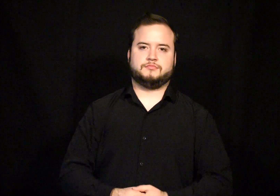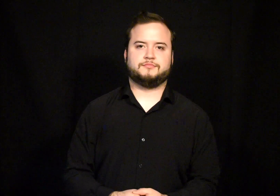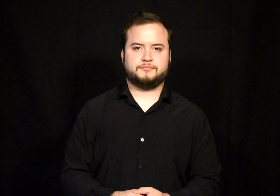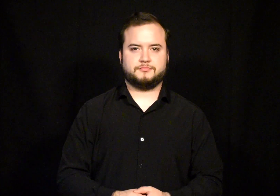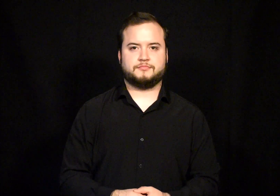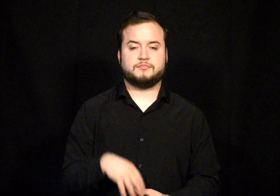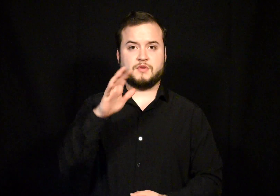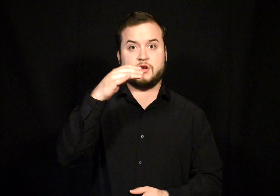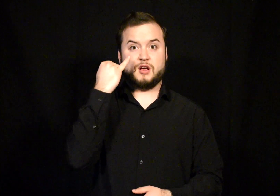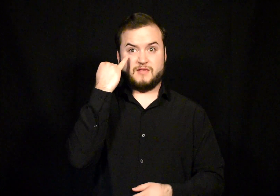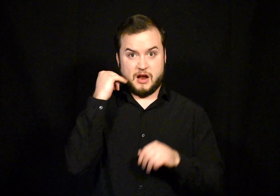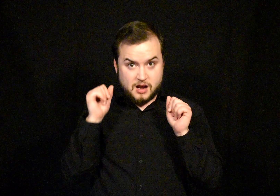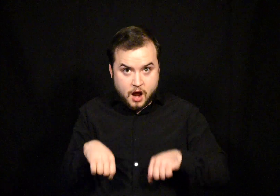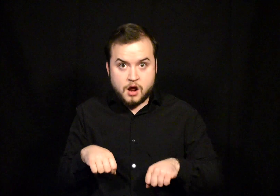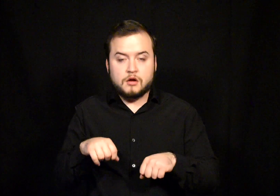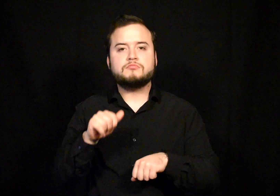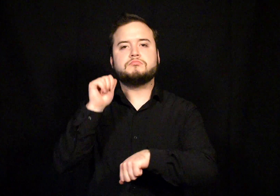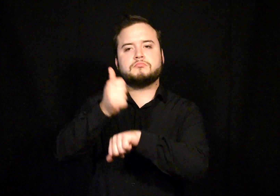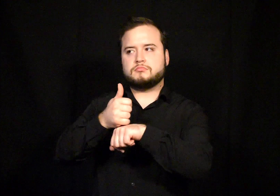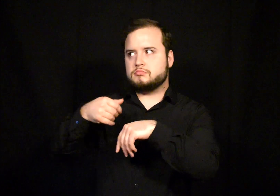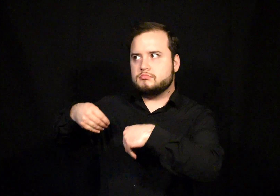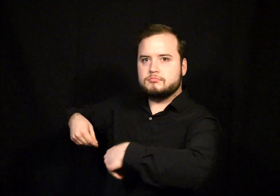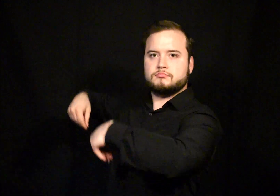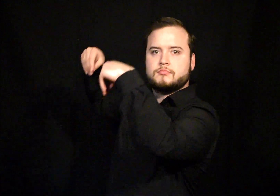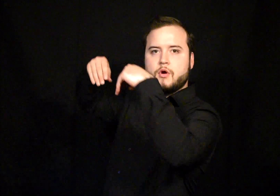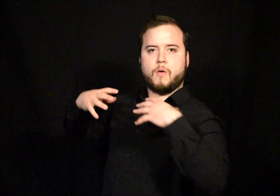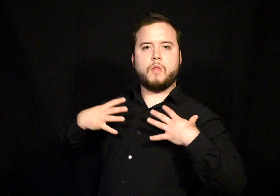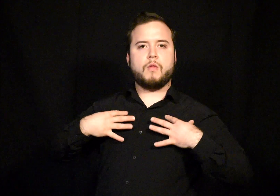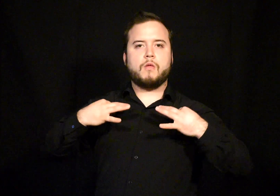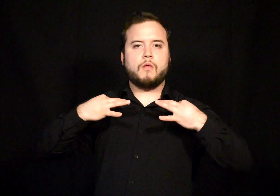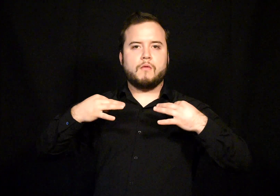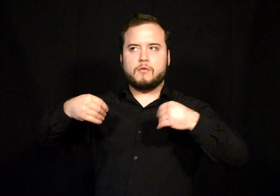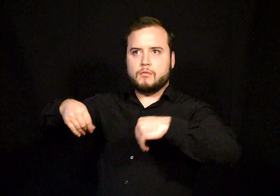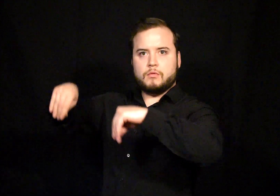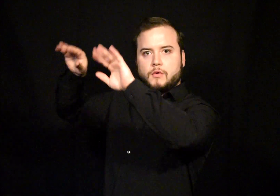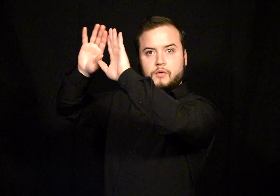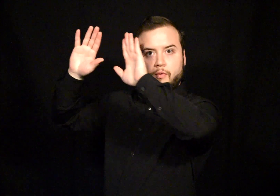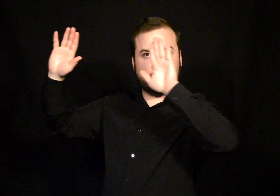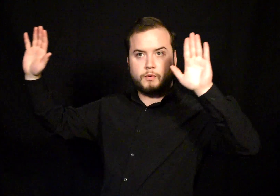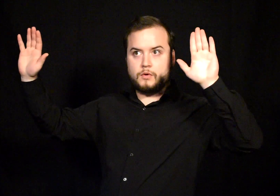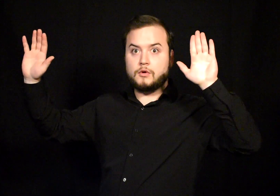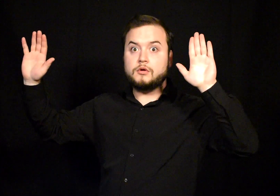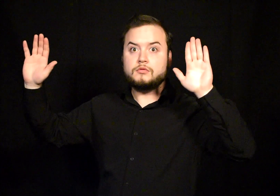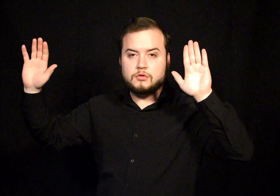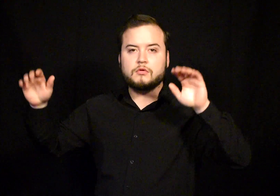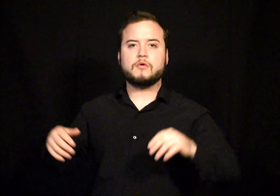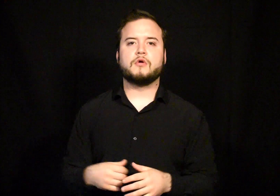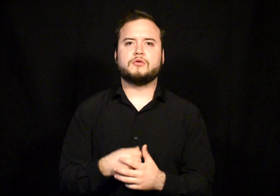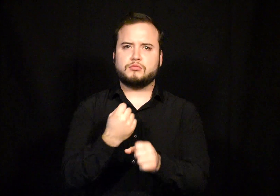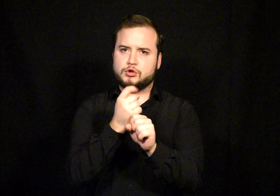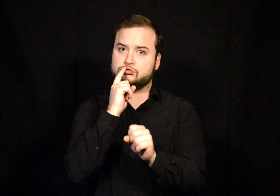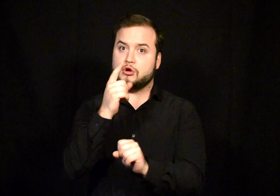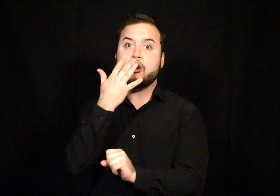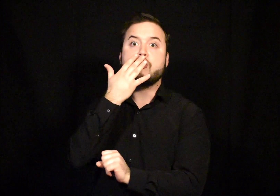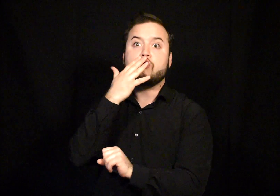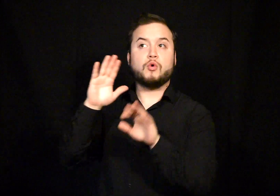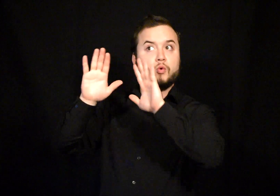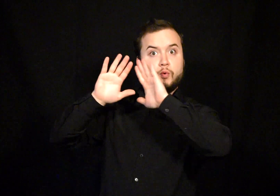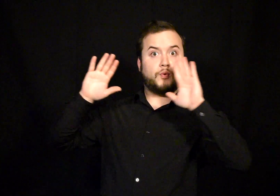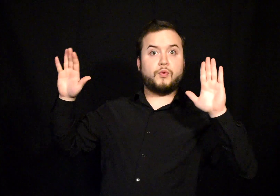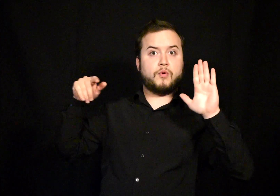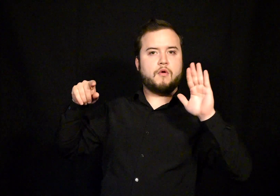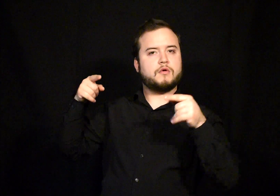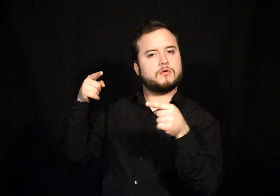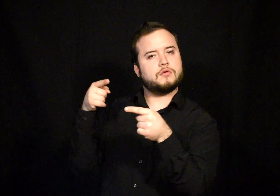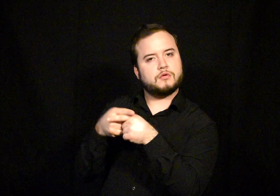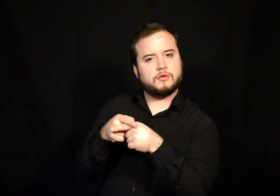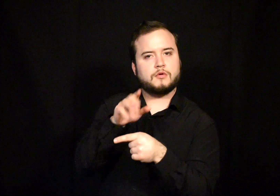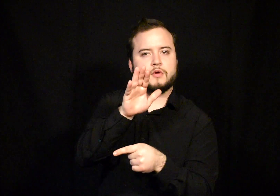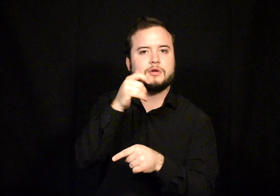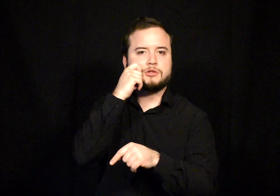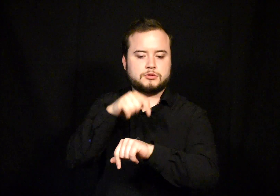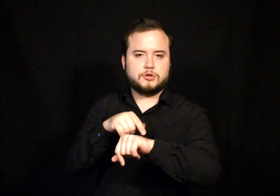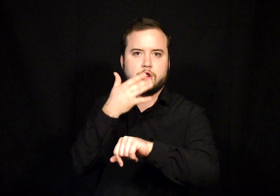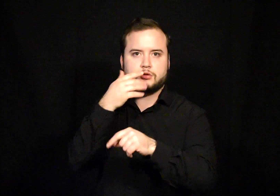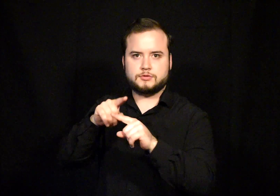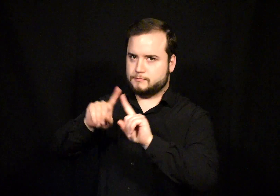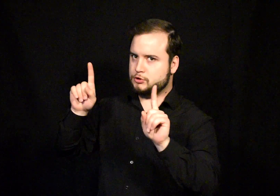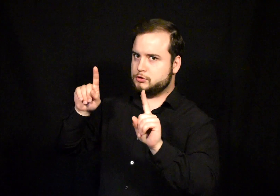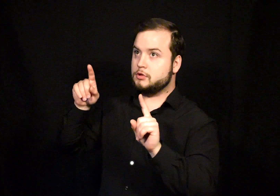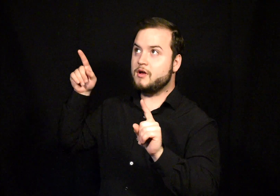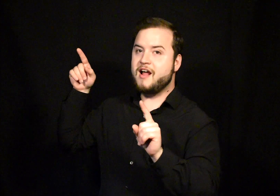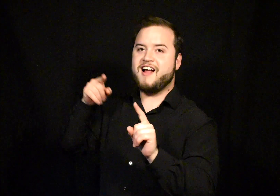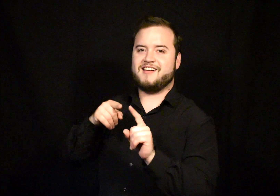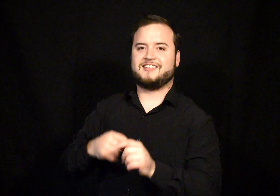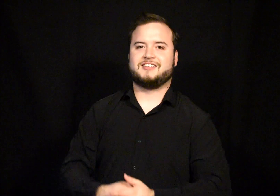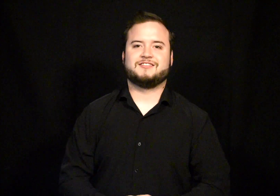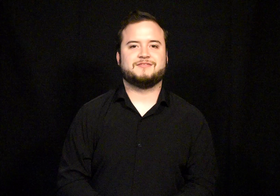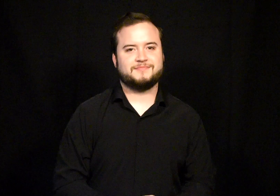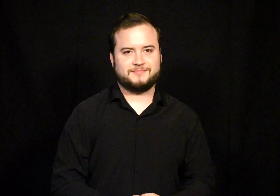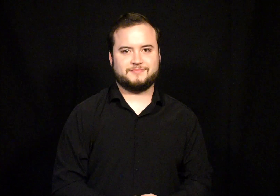If possible, hang up a cloth behind you, and make sure the color contrasts with your skin color.